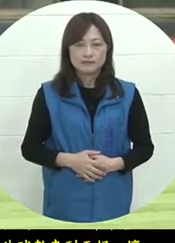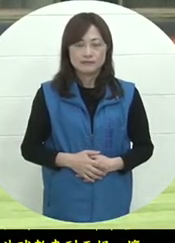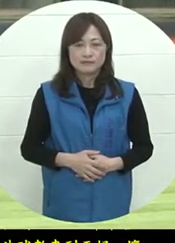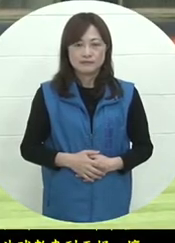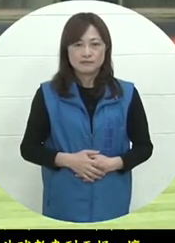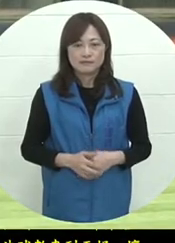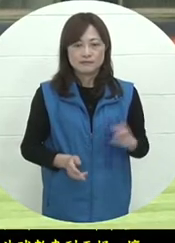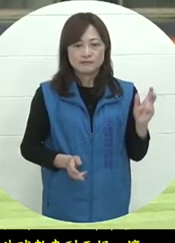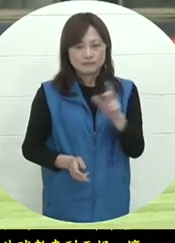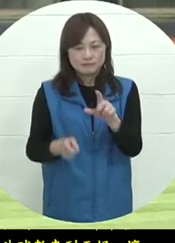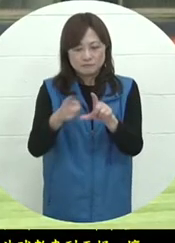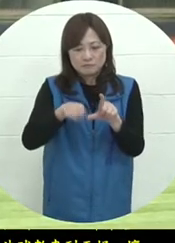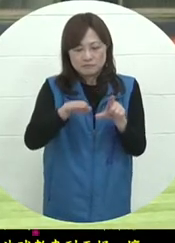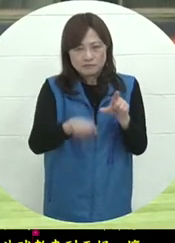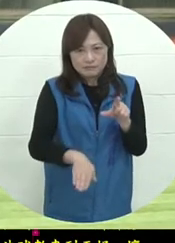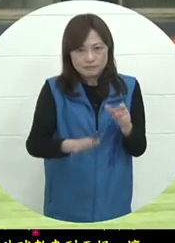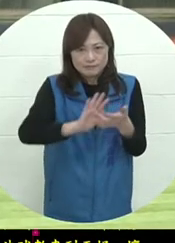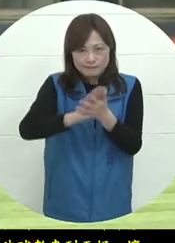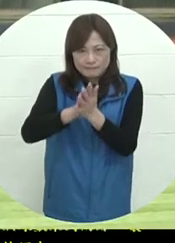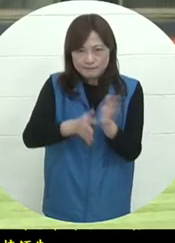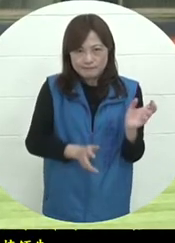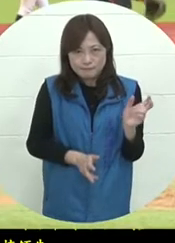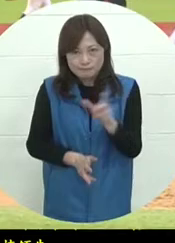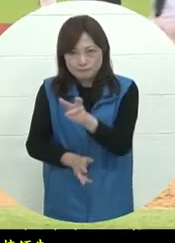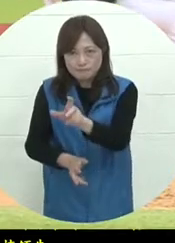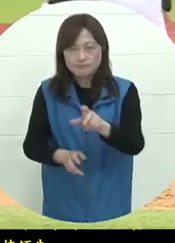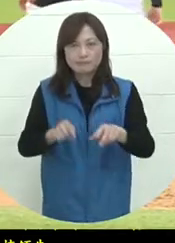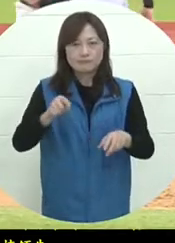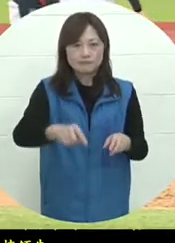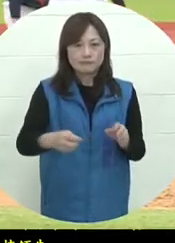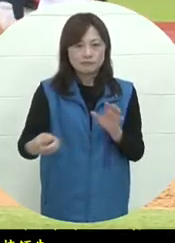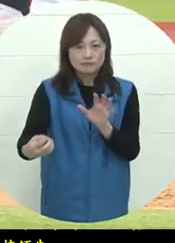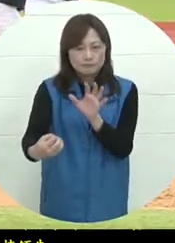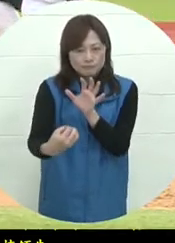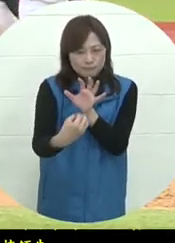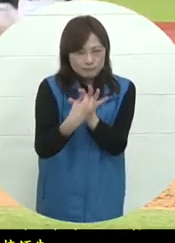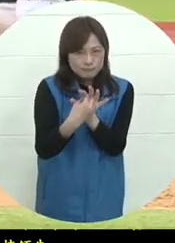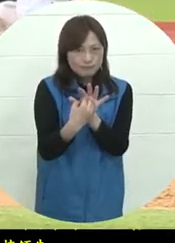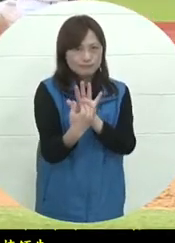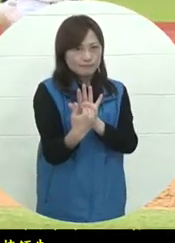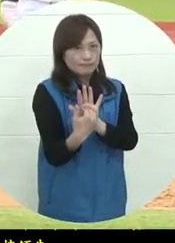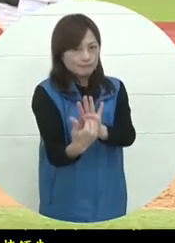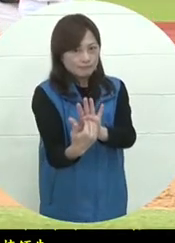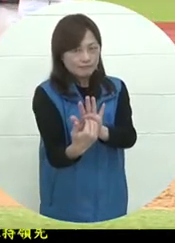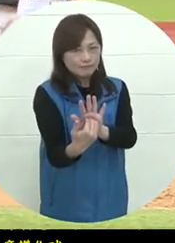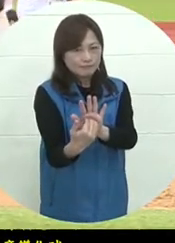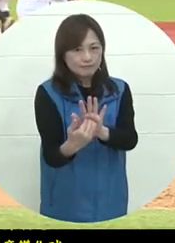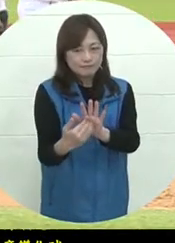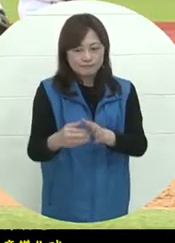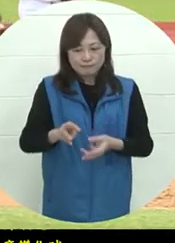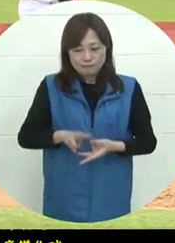The change of the low angle ball is the tip-in. Use the blocking action to let the ball stay near the home plate area